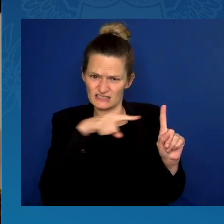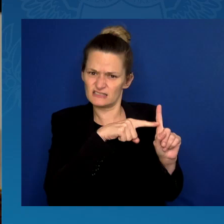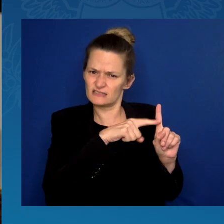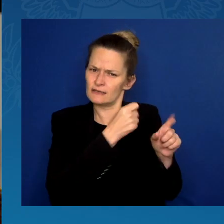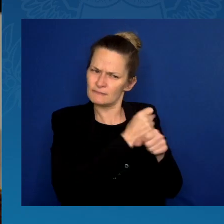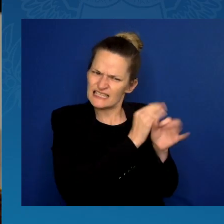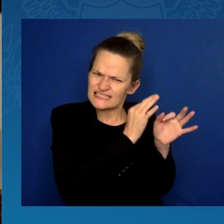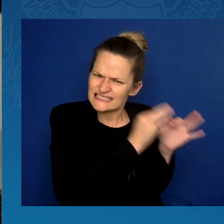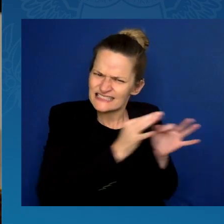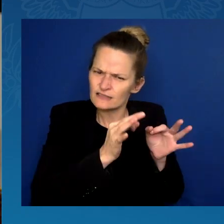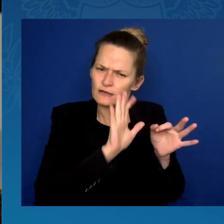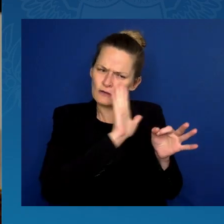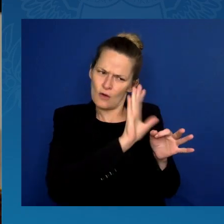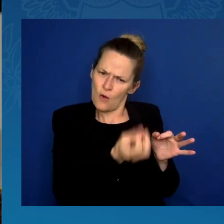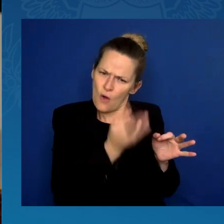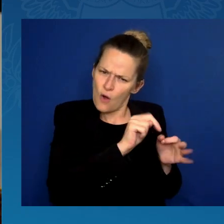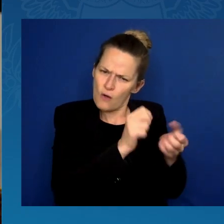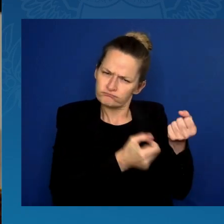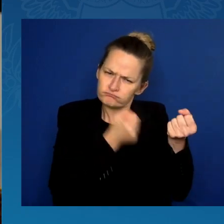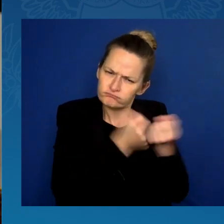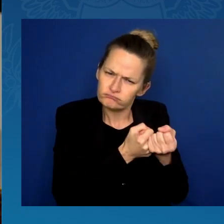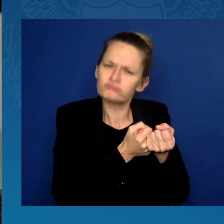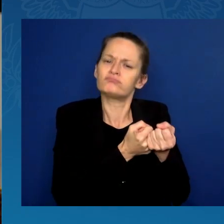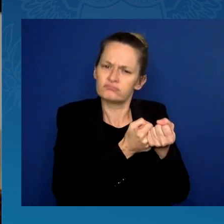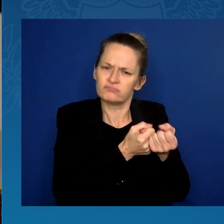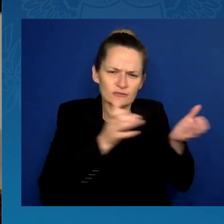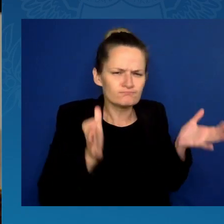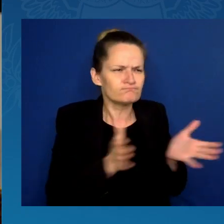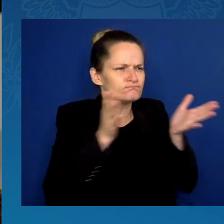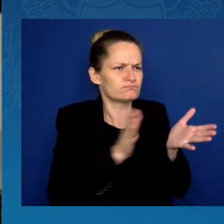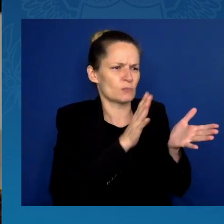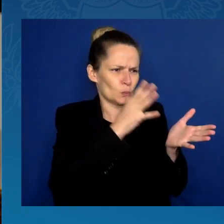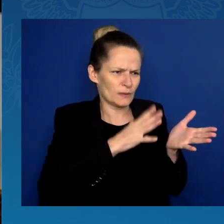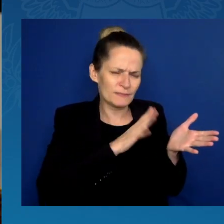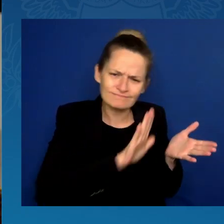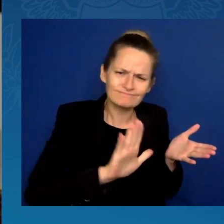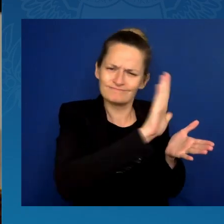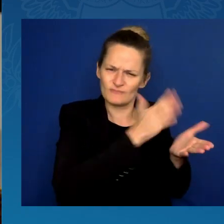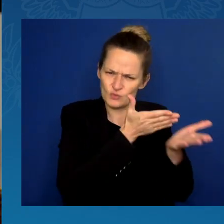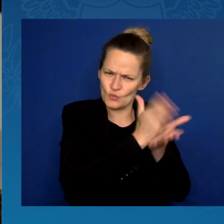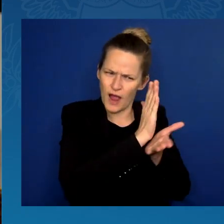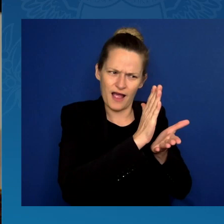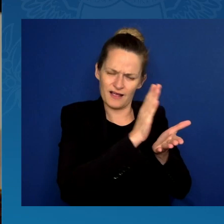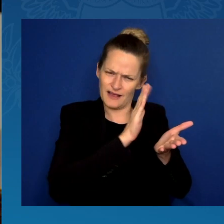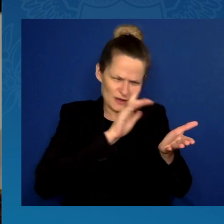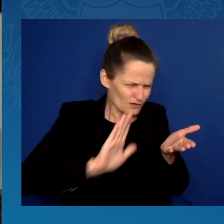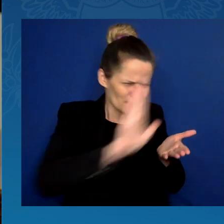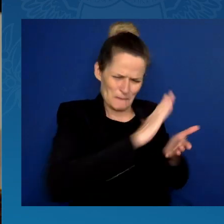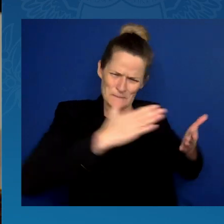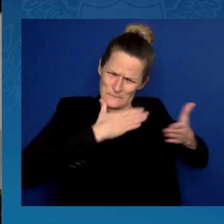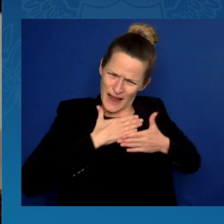to make decisions about their own body and what is in their best interest without the need for the government